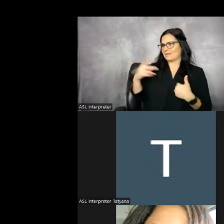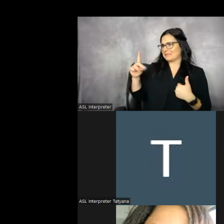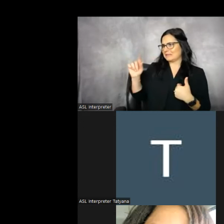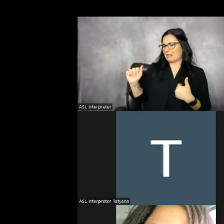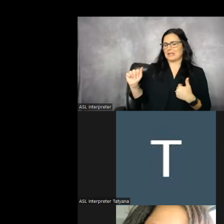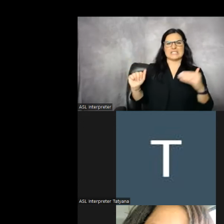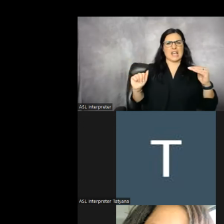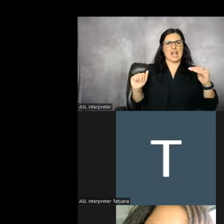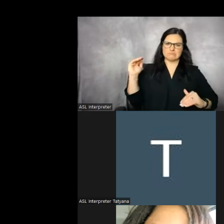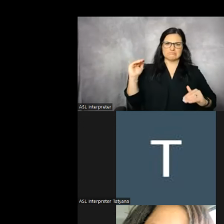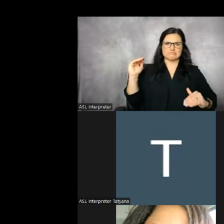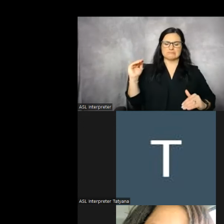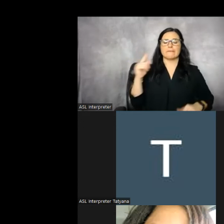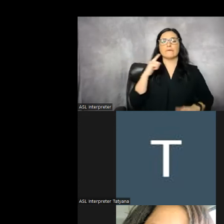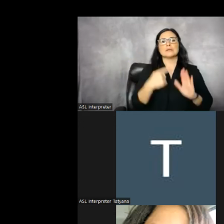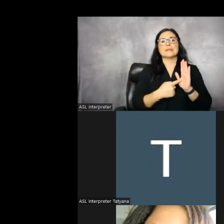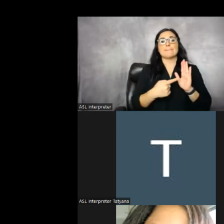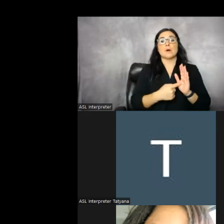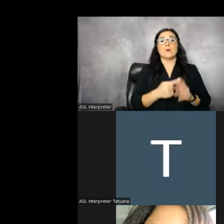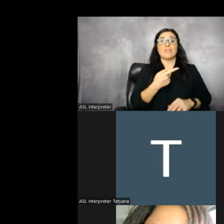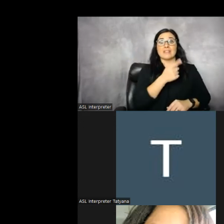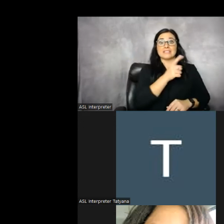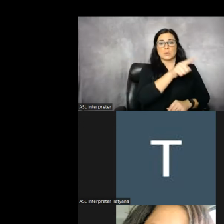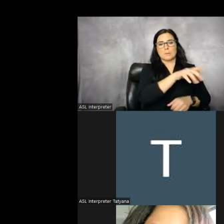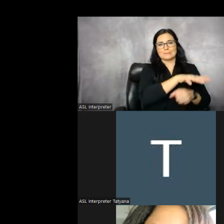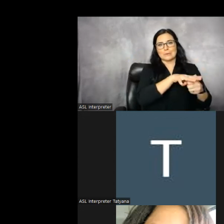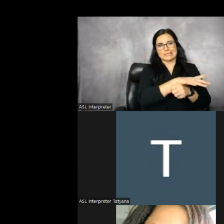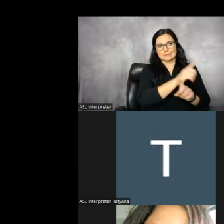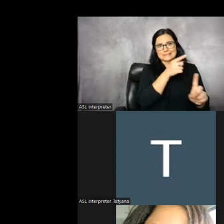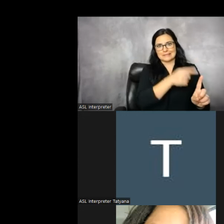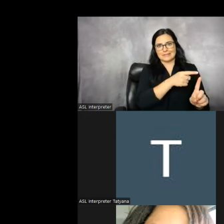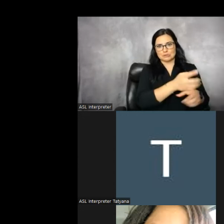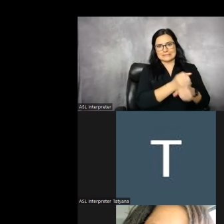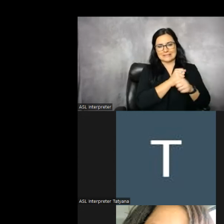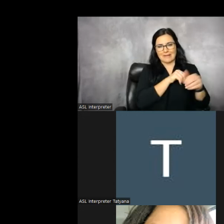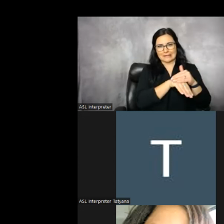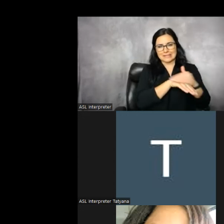One quick example is, do they need to go to a specific location where they would go